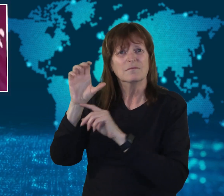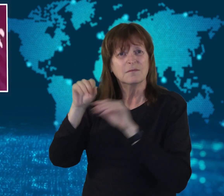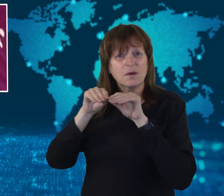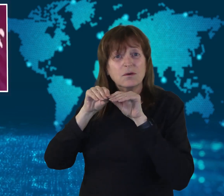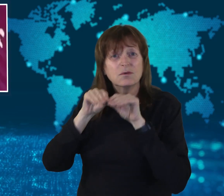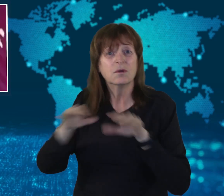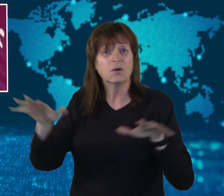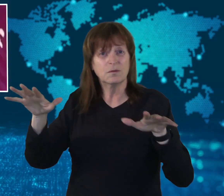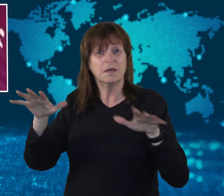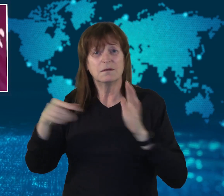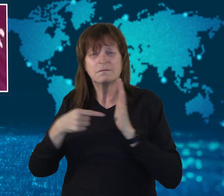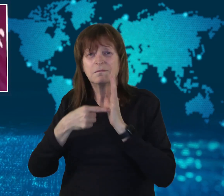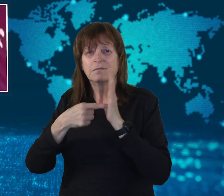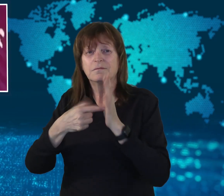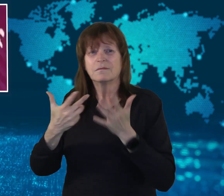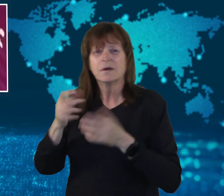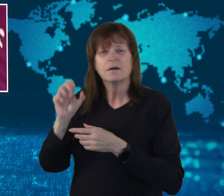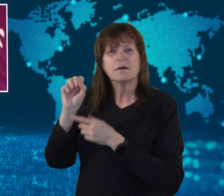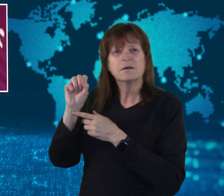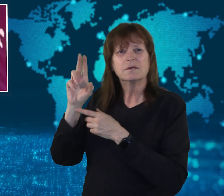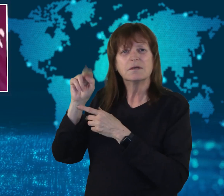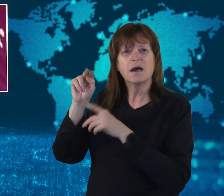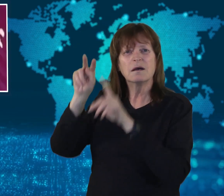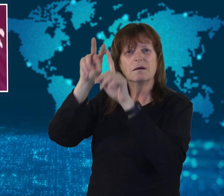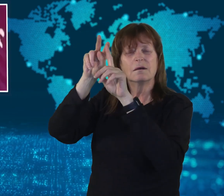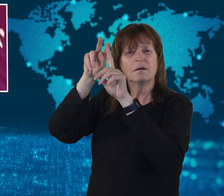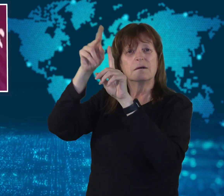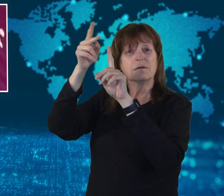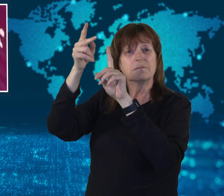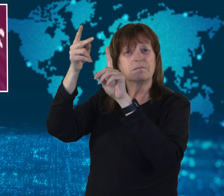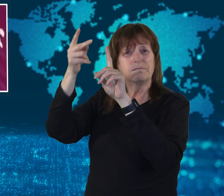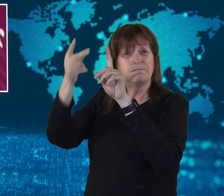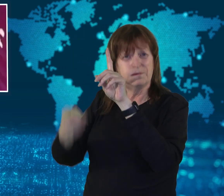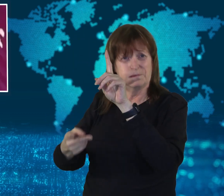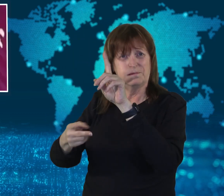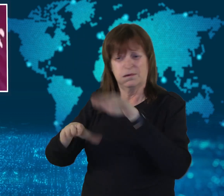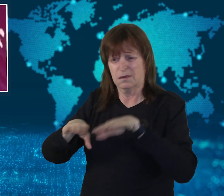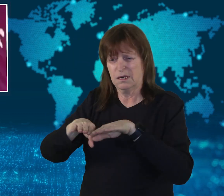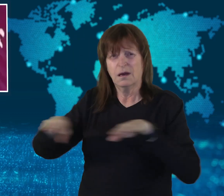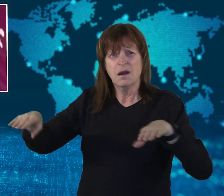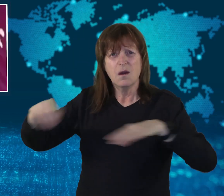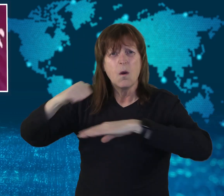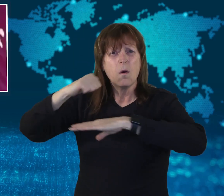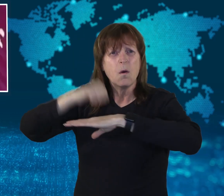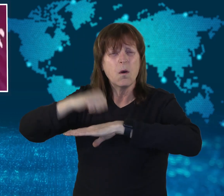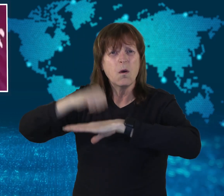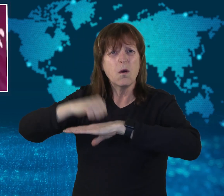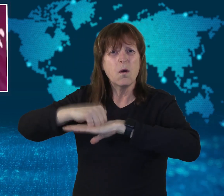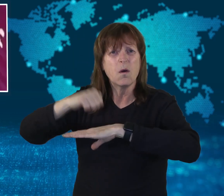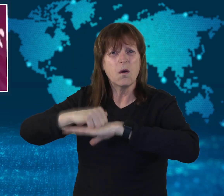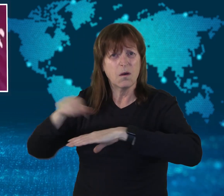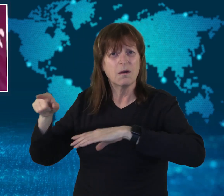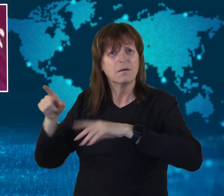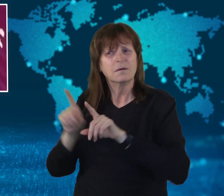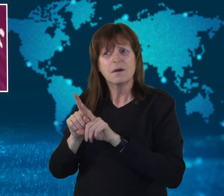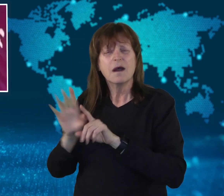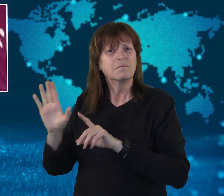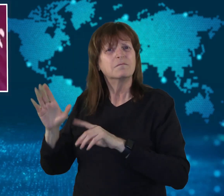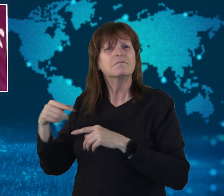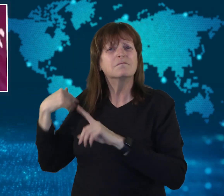her routine with her husband.